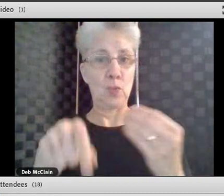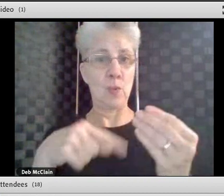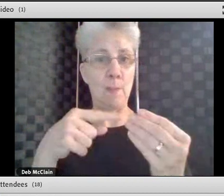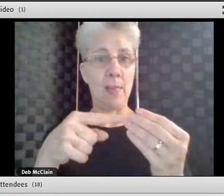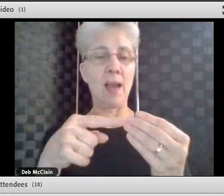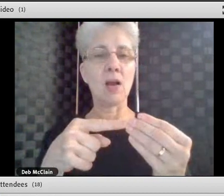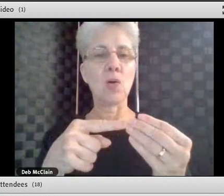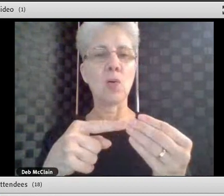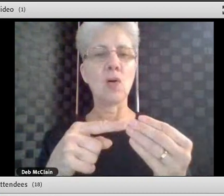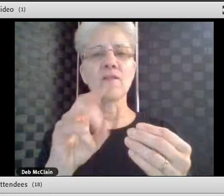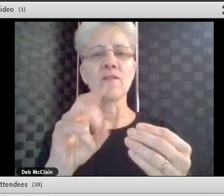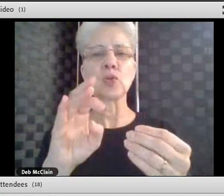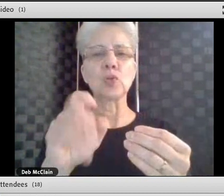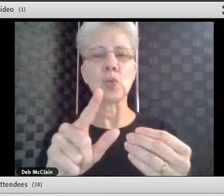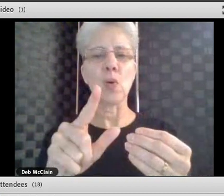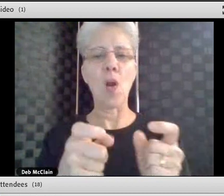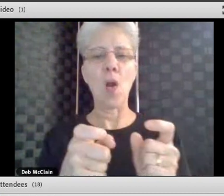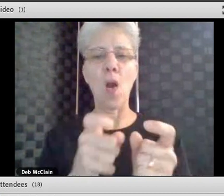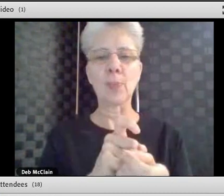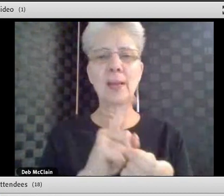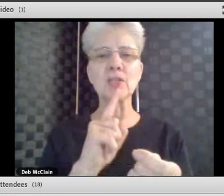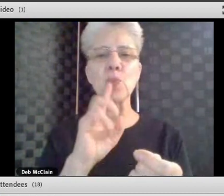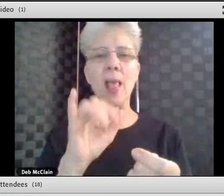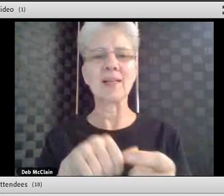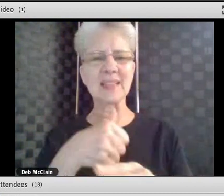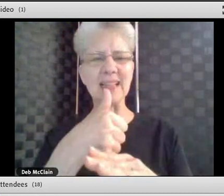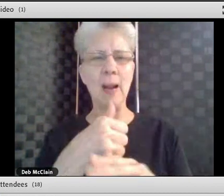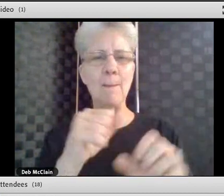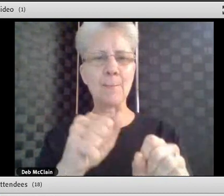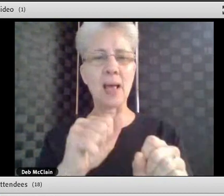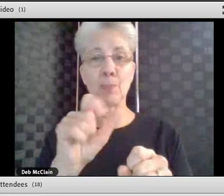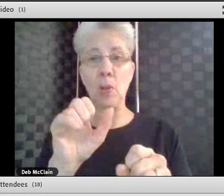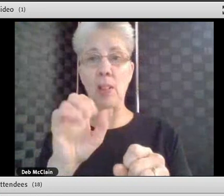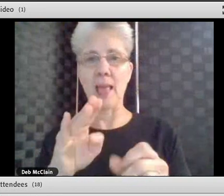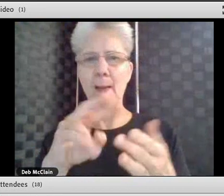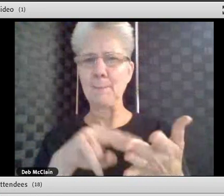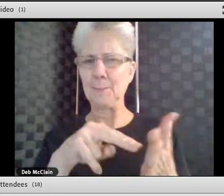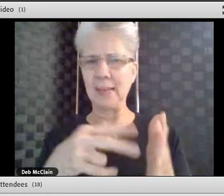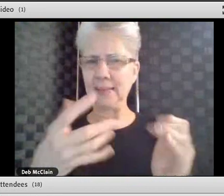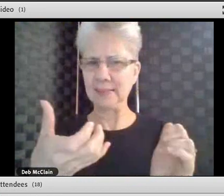and augmented reality and how to set up a possible lab and what that means, but before I do,